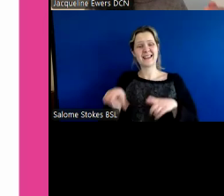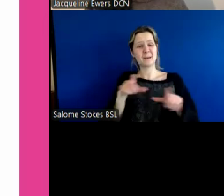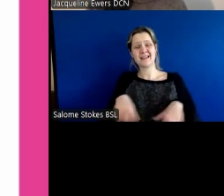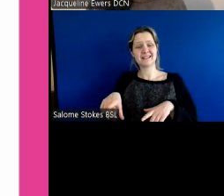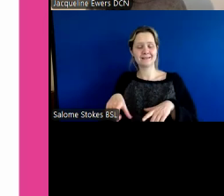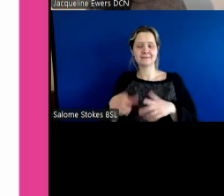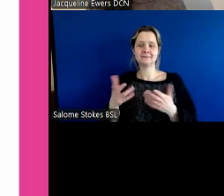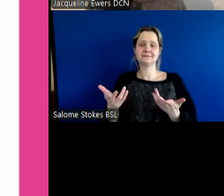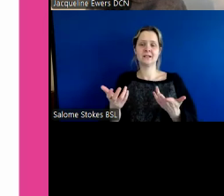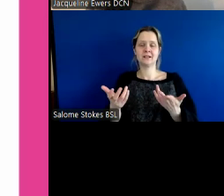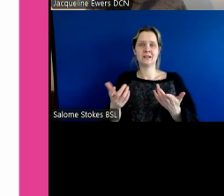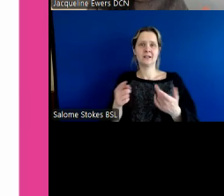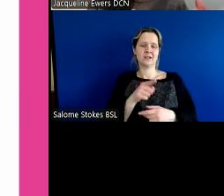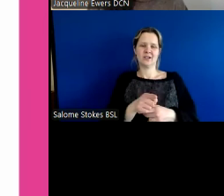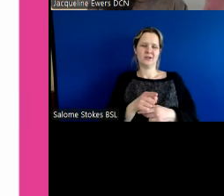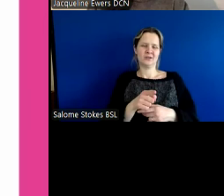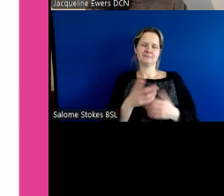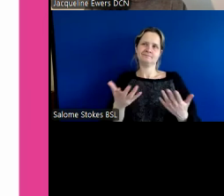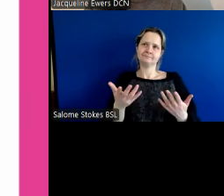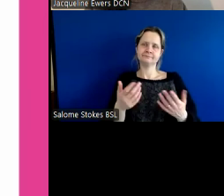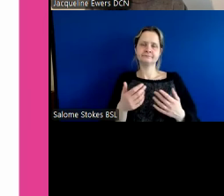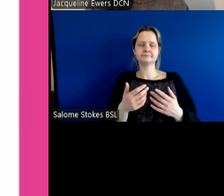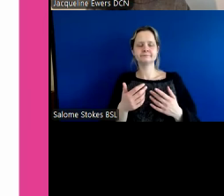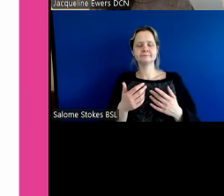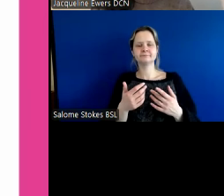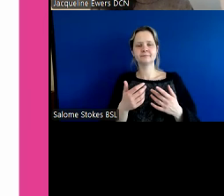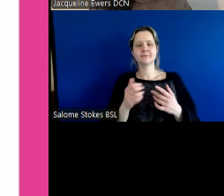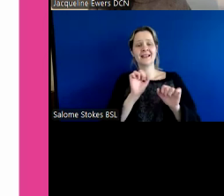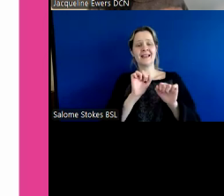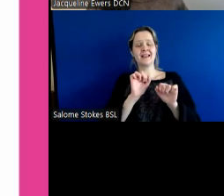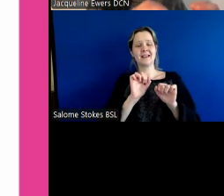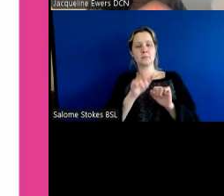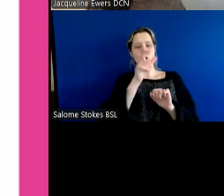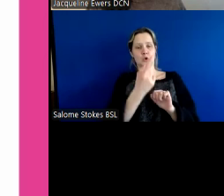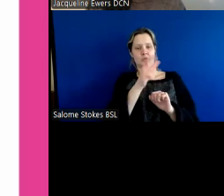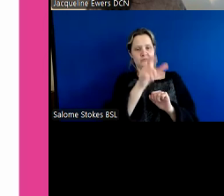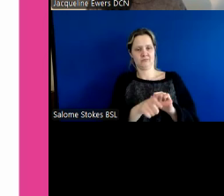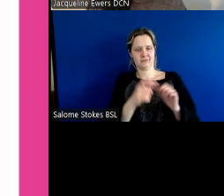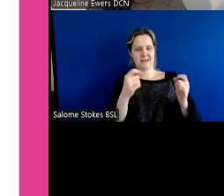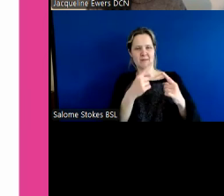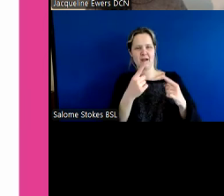We don't want to be-- although each individual email only has a small carbon footprint,